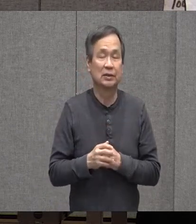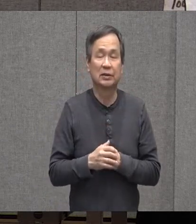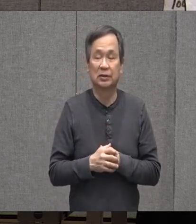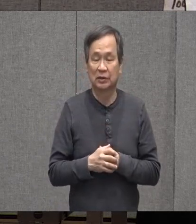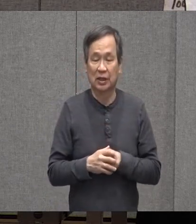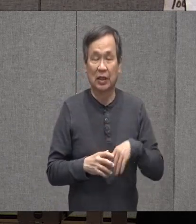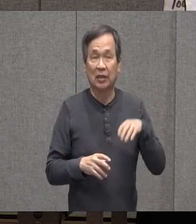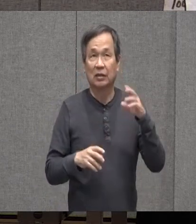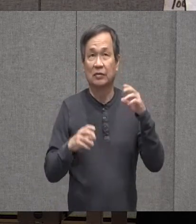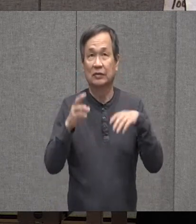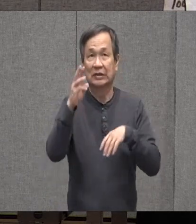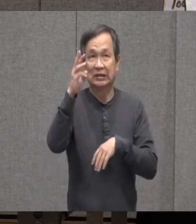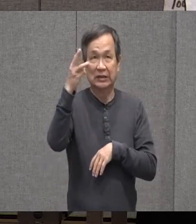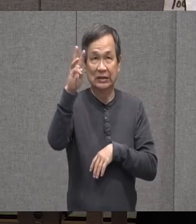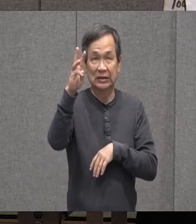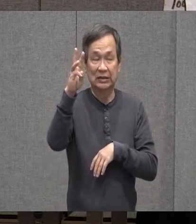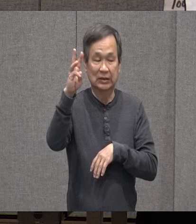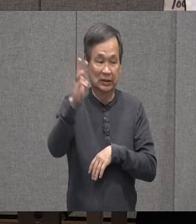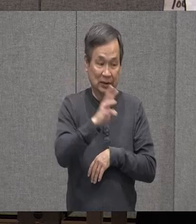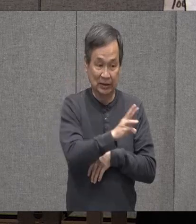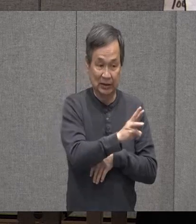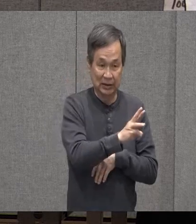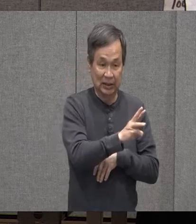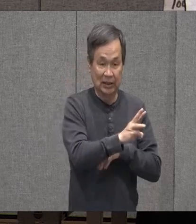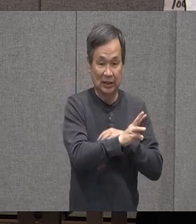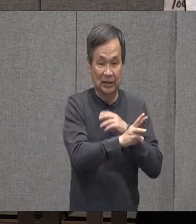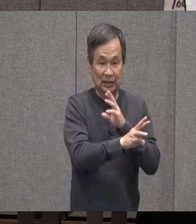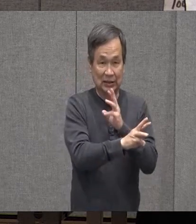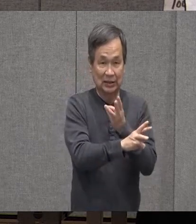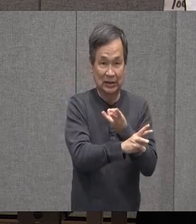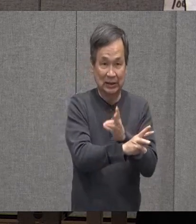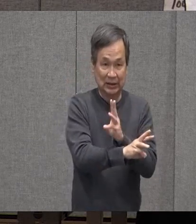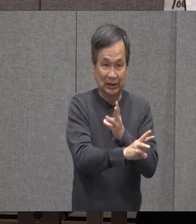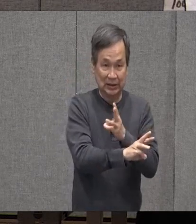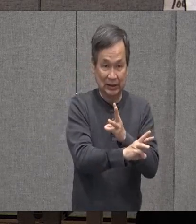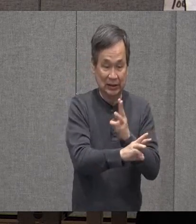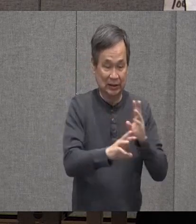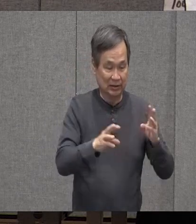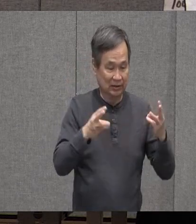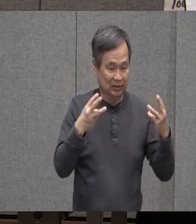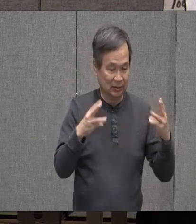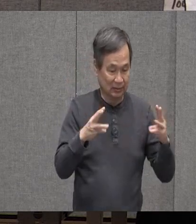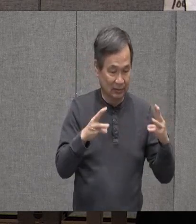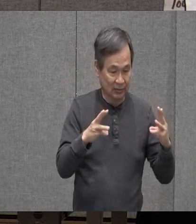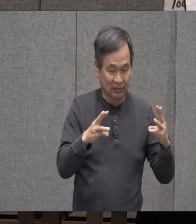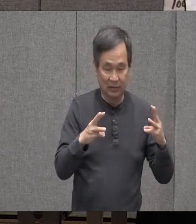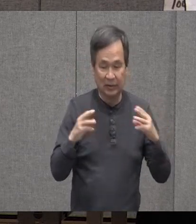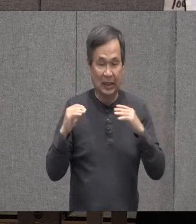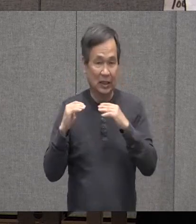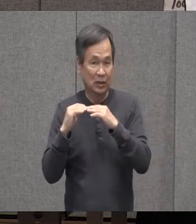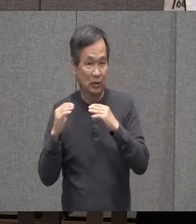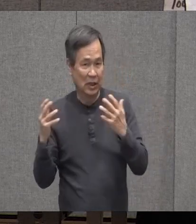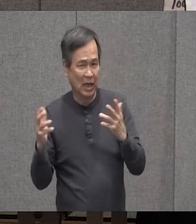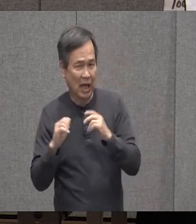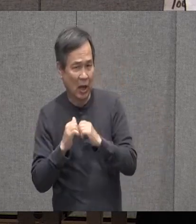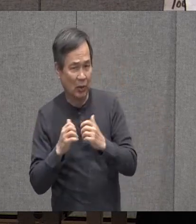How might we think about doing that? So. You might think about.